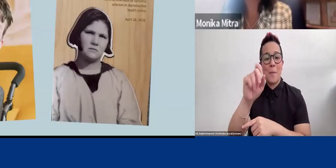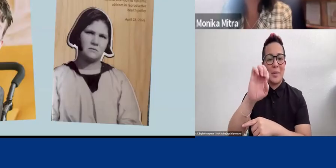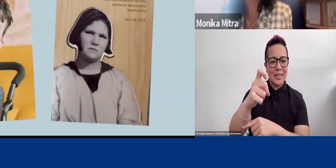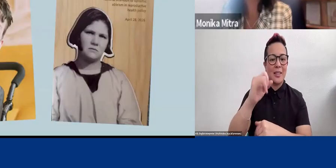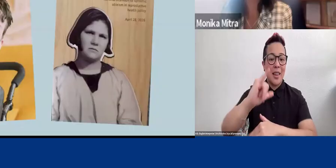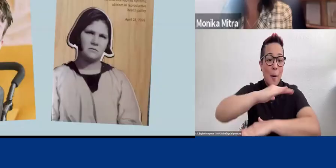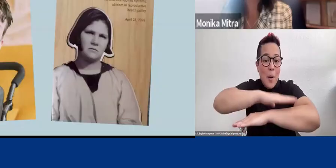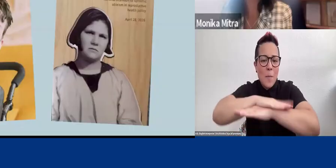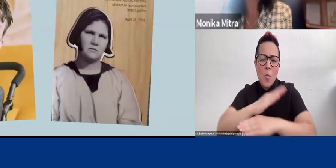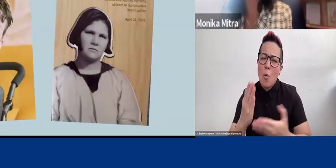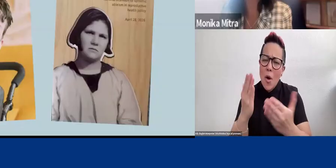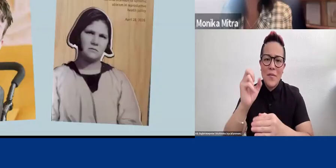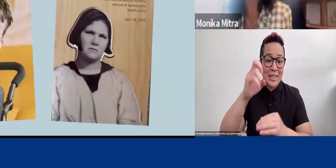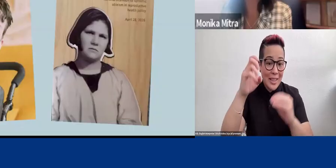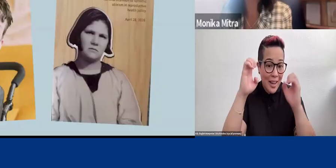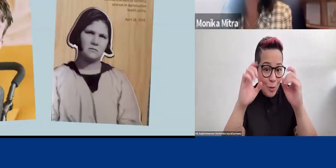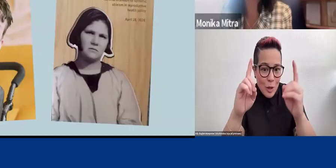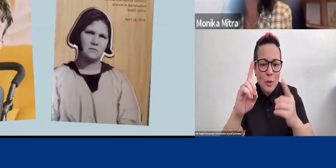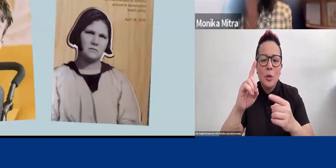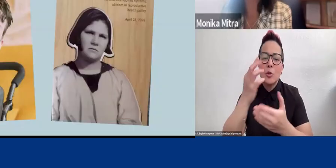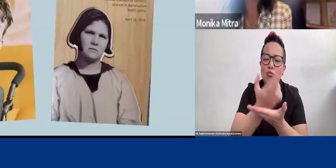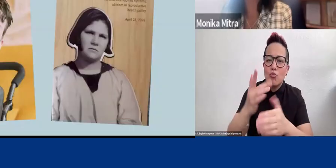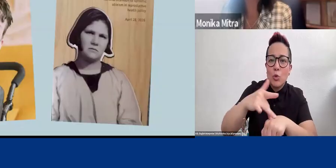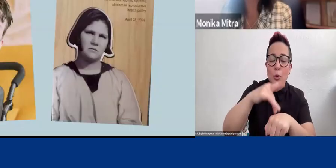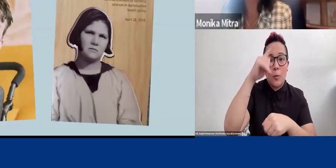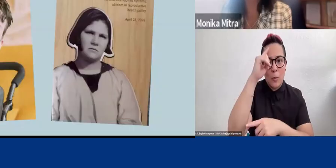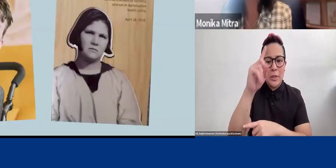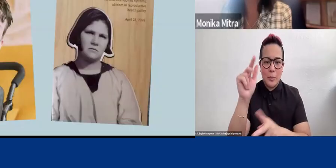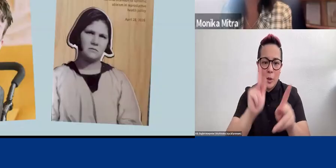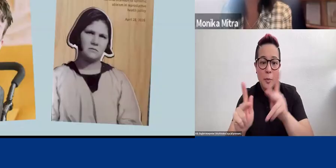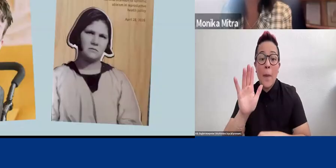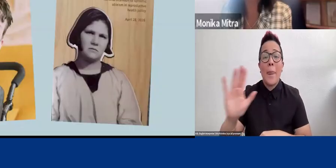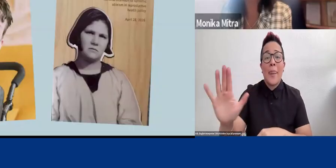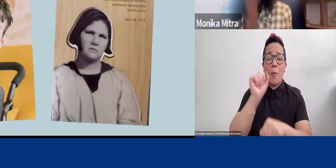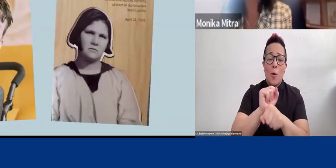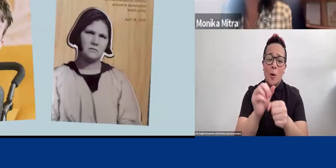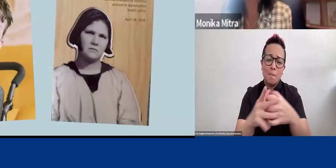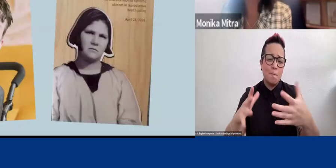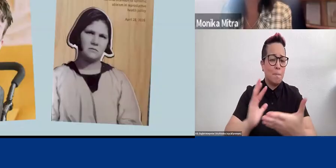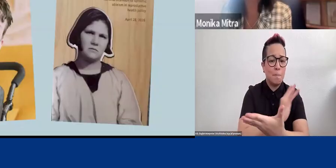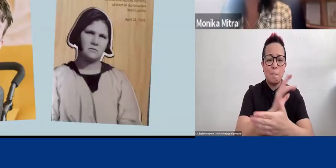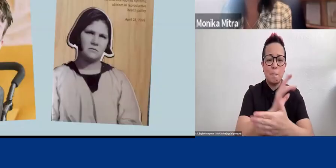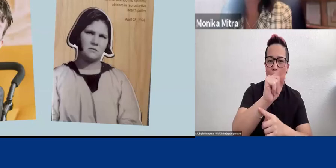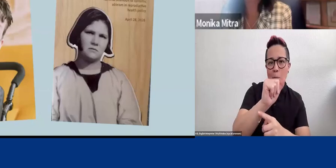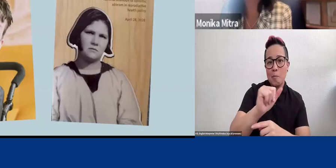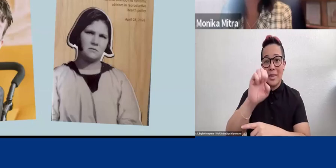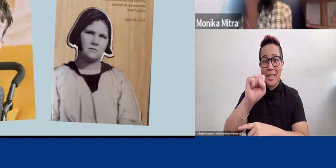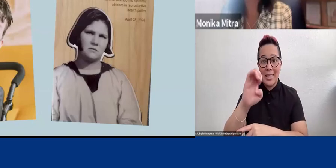Their work spans disability, sexuality, gender, and queer culture, and they